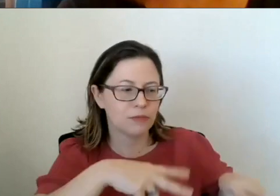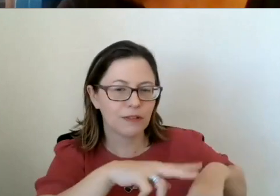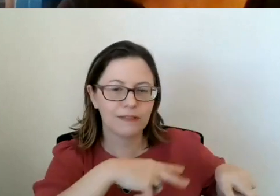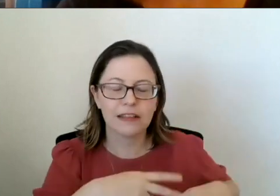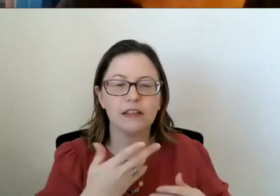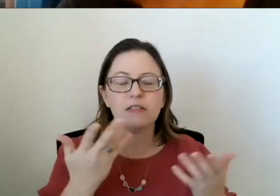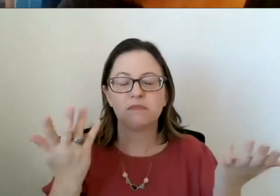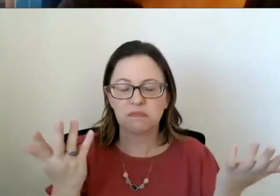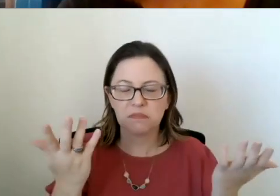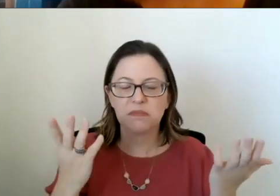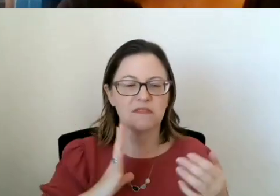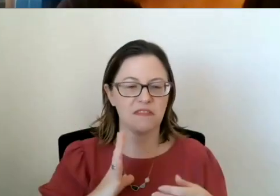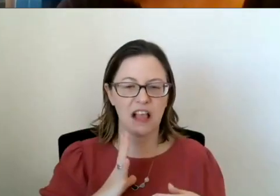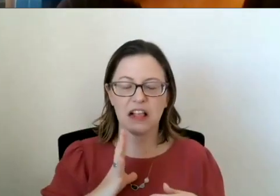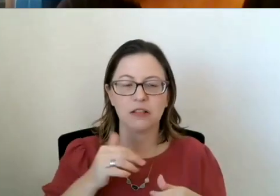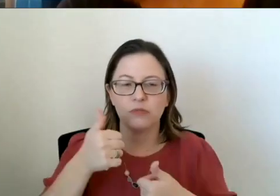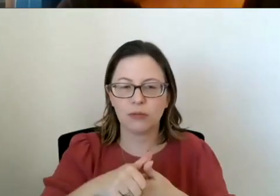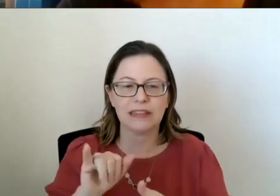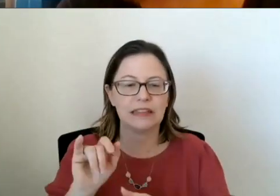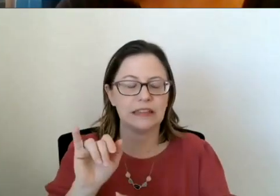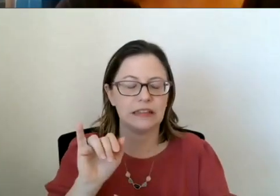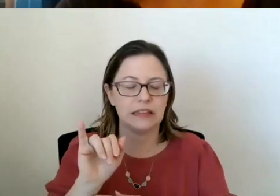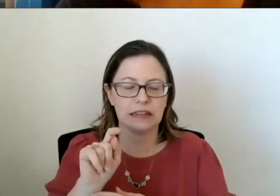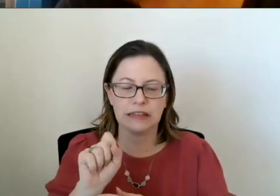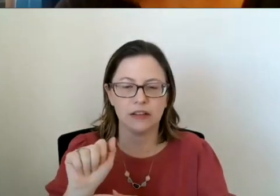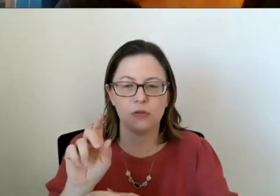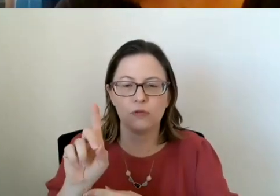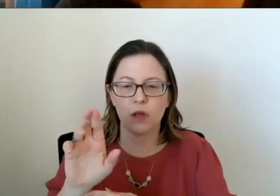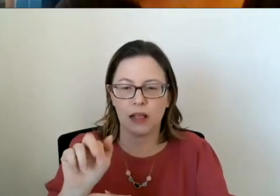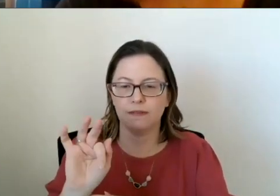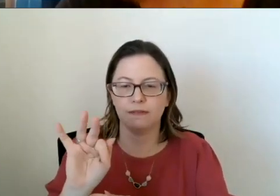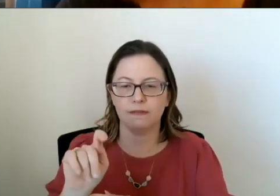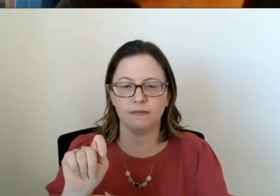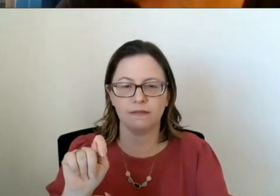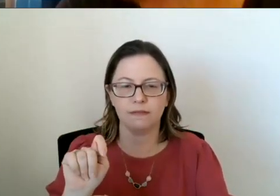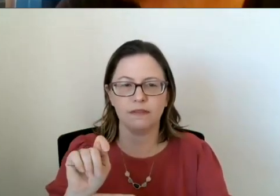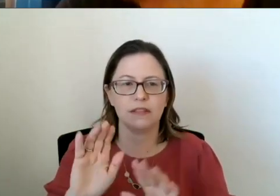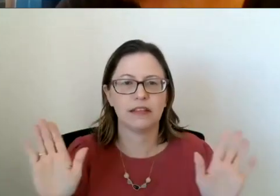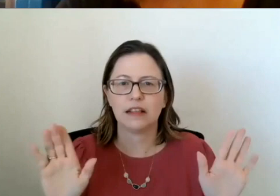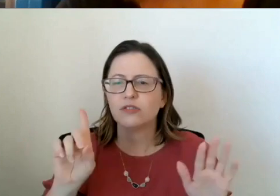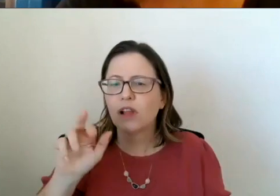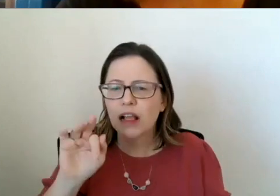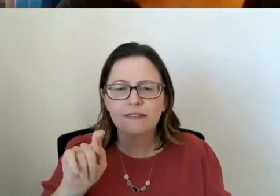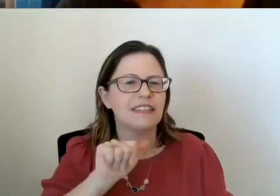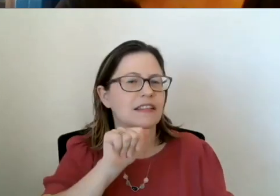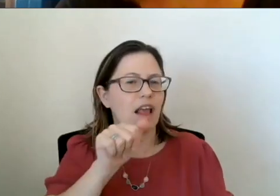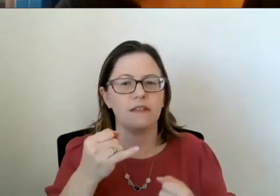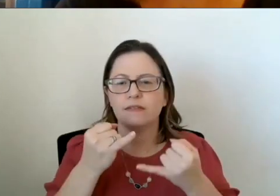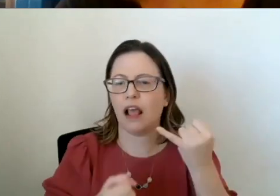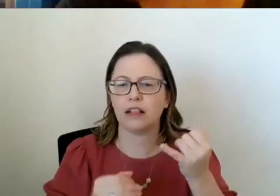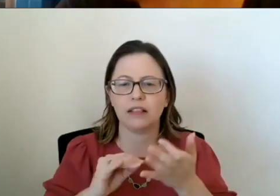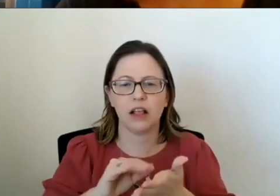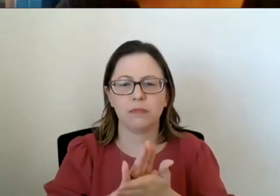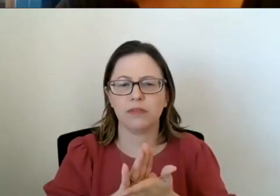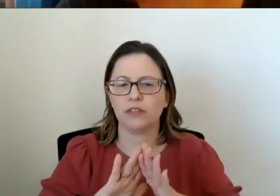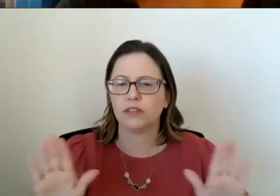that goes off an evaluation, which is fine, but also remember it's a draft. A draft is